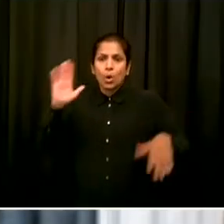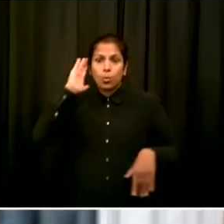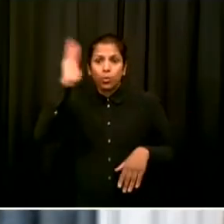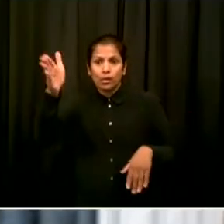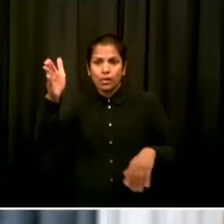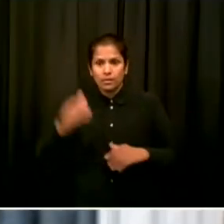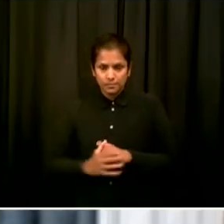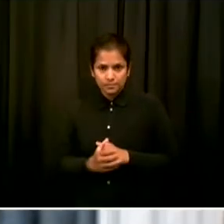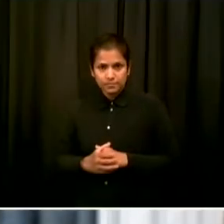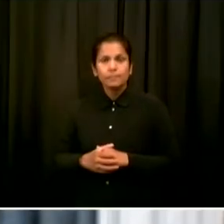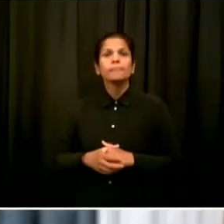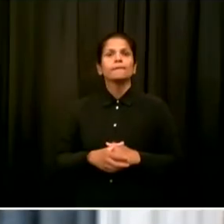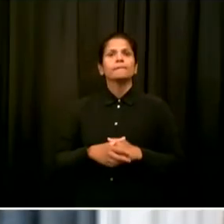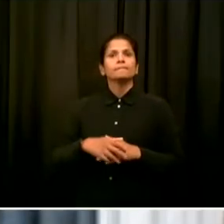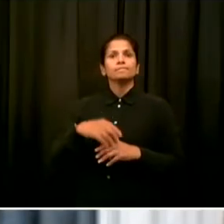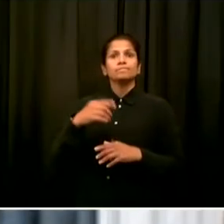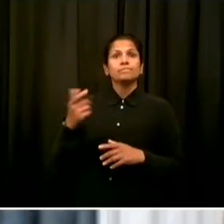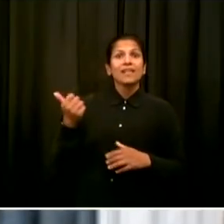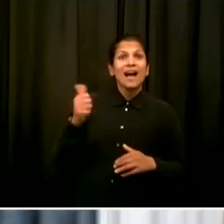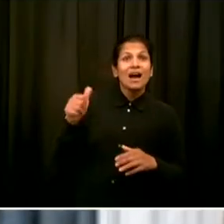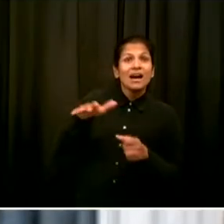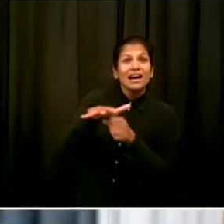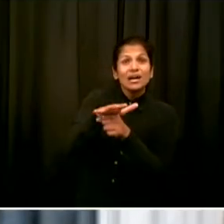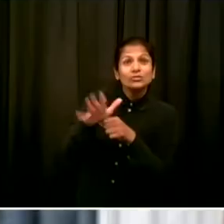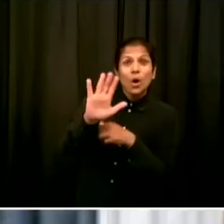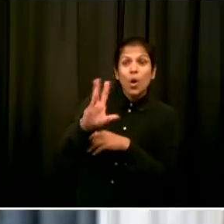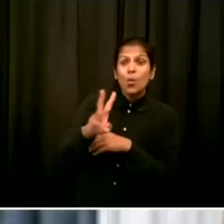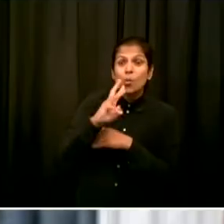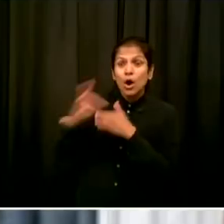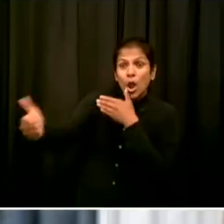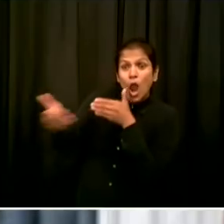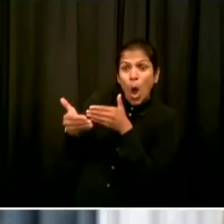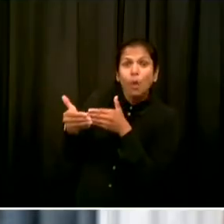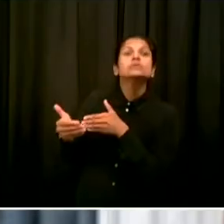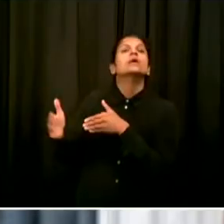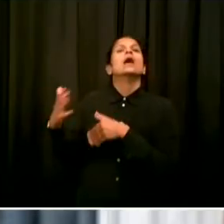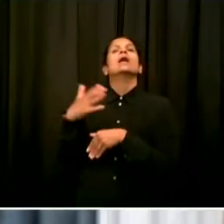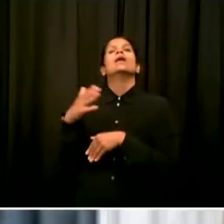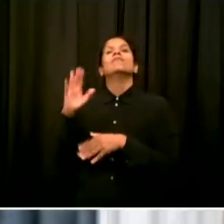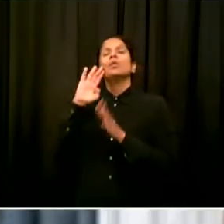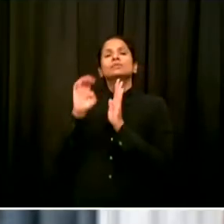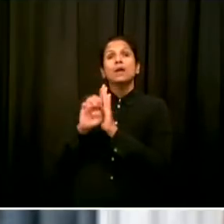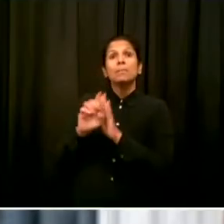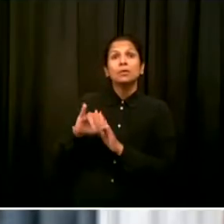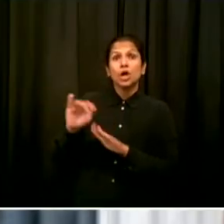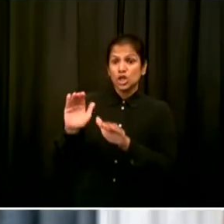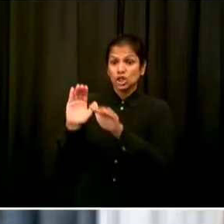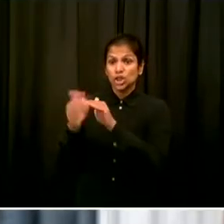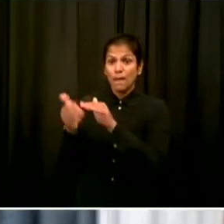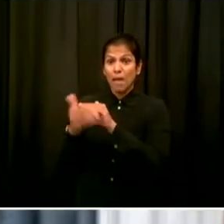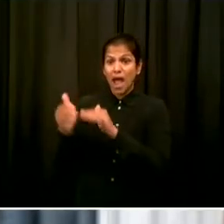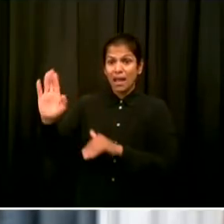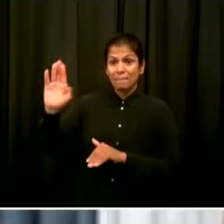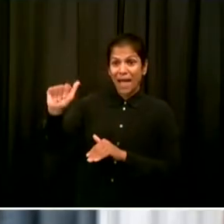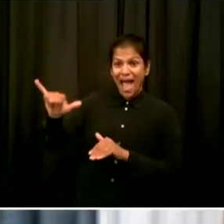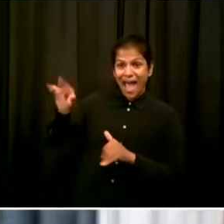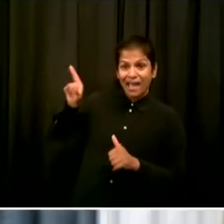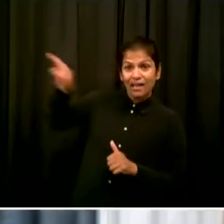COASTAL FLOOD ADVISORIES HAVE BEEN ISSUED FOR MANHATTAN AND THE BRONX. FOR LOW-LYING